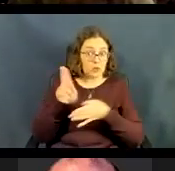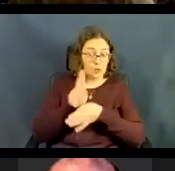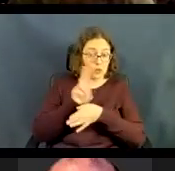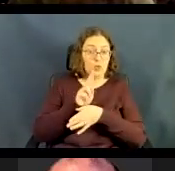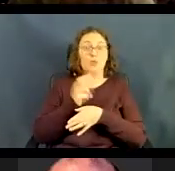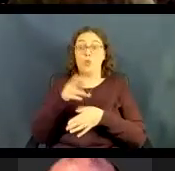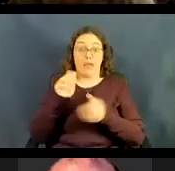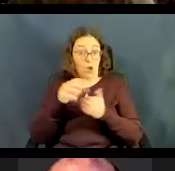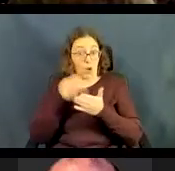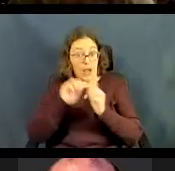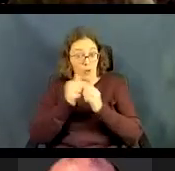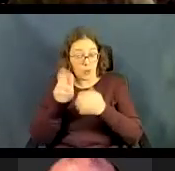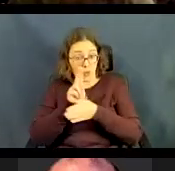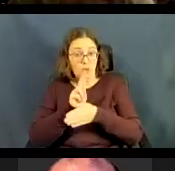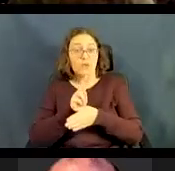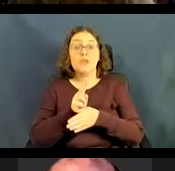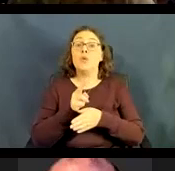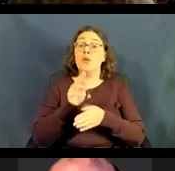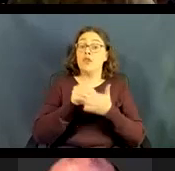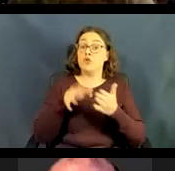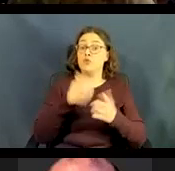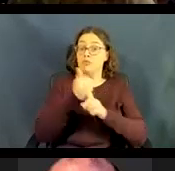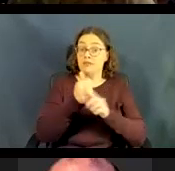And you see a lot of different options.